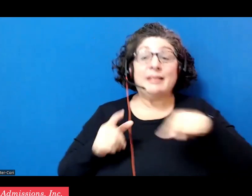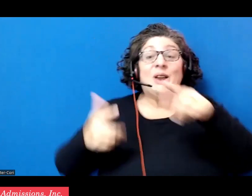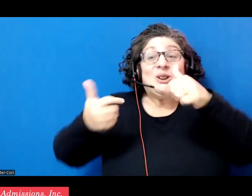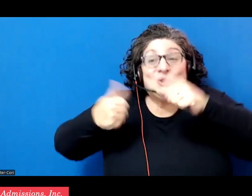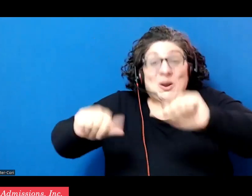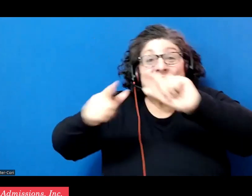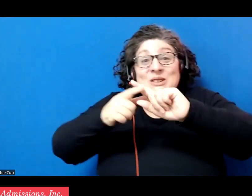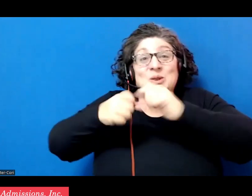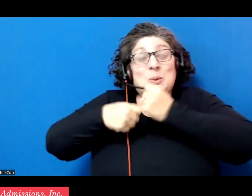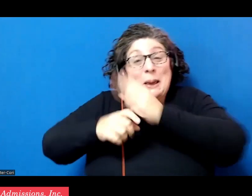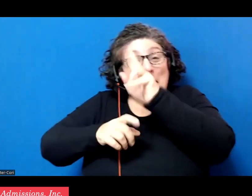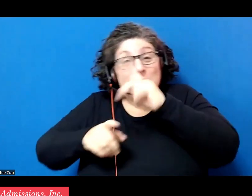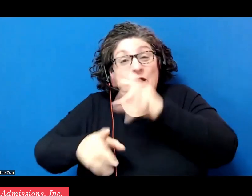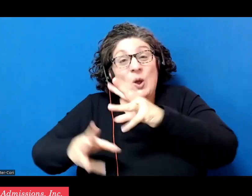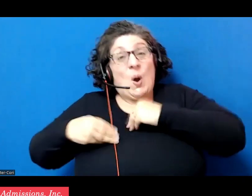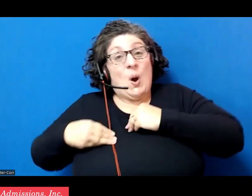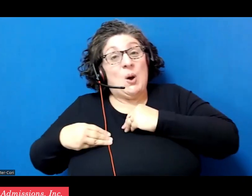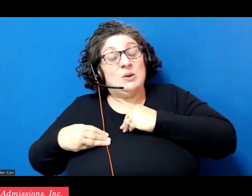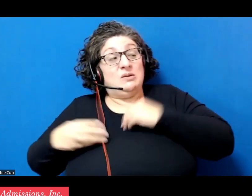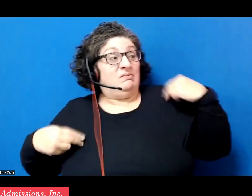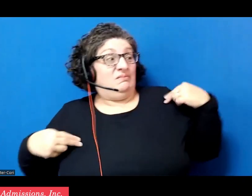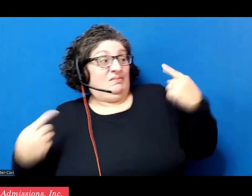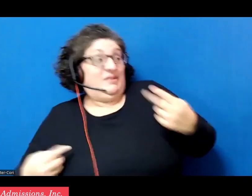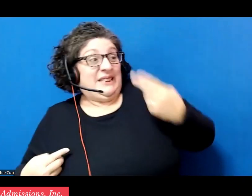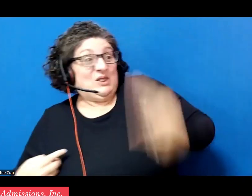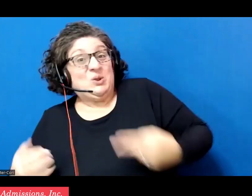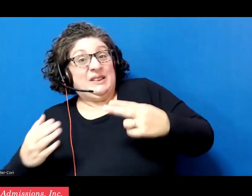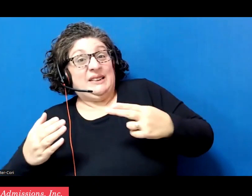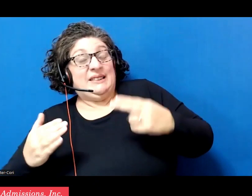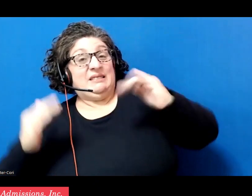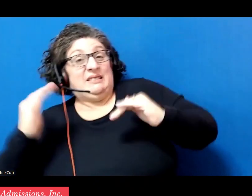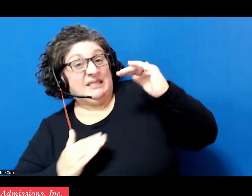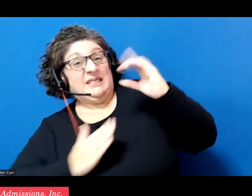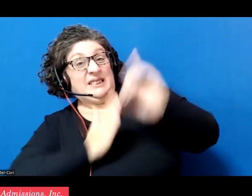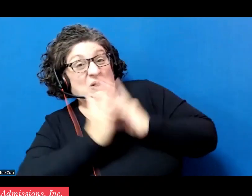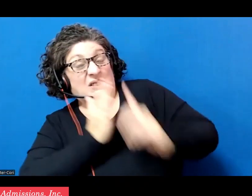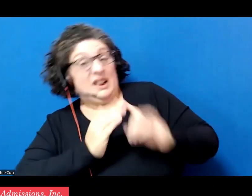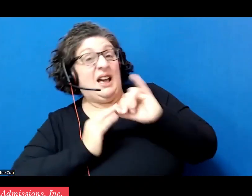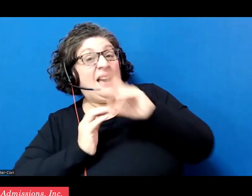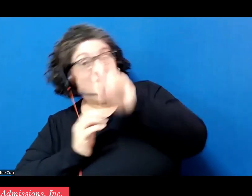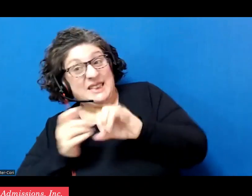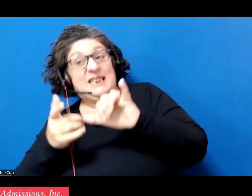up for their own well-known history of racial discrimination, including the Ivies, including Harvard.